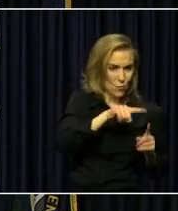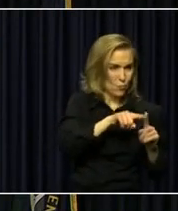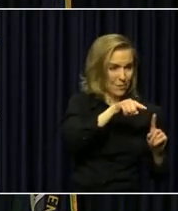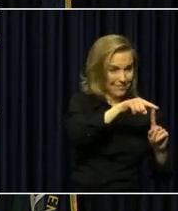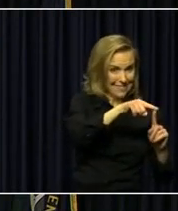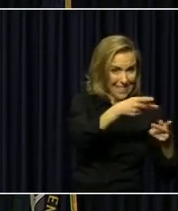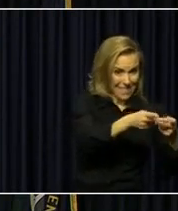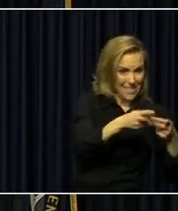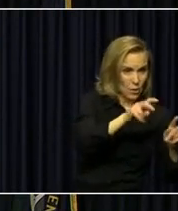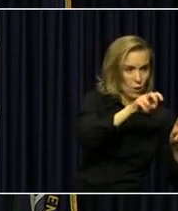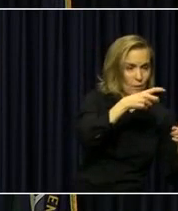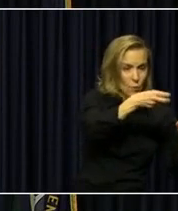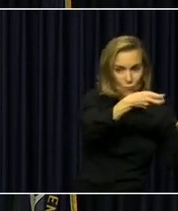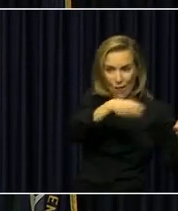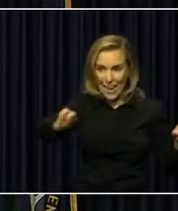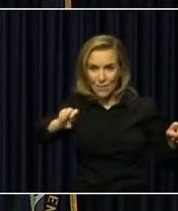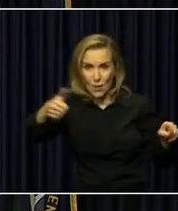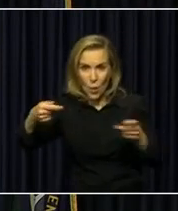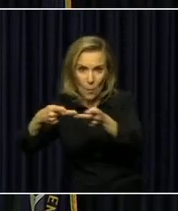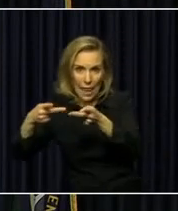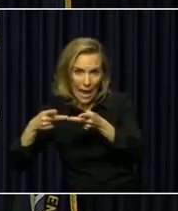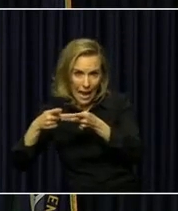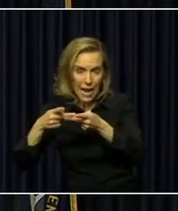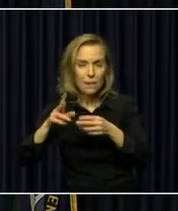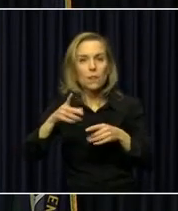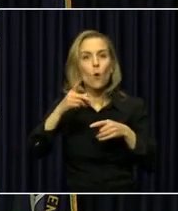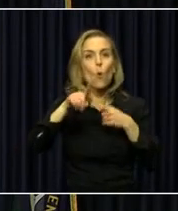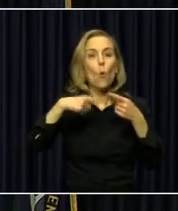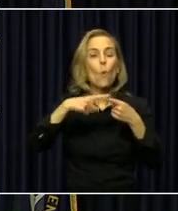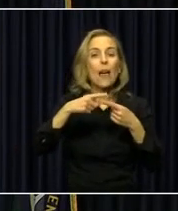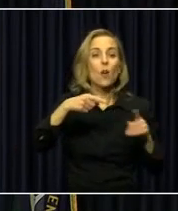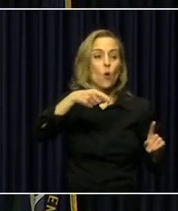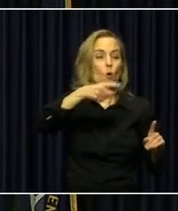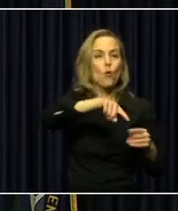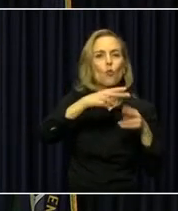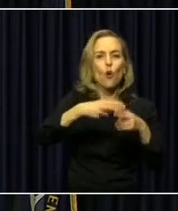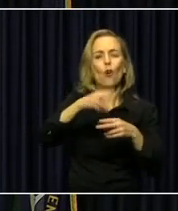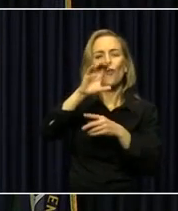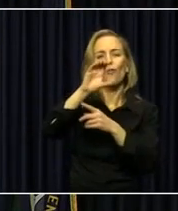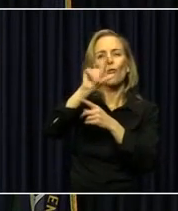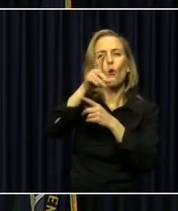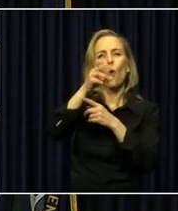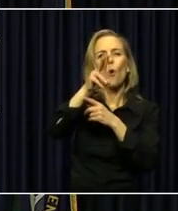WE'RE GOING TO MAKE THESE CHANGES BECAUSE WE BELIEVE TO SUPPORT OUR FACILITIES AS WE'RE